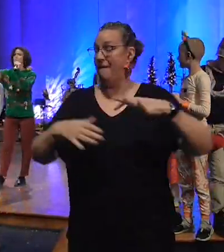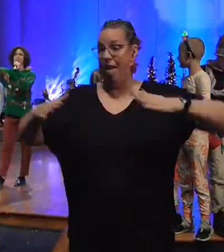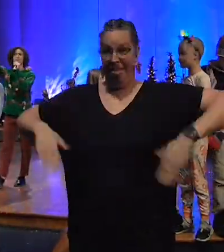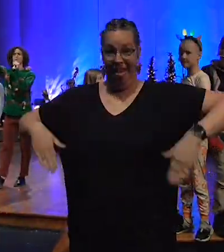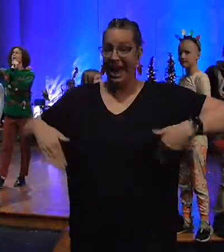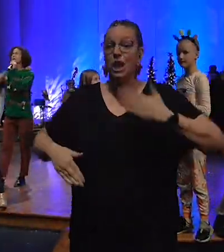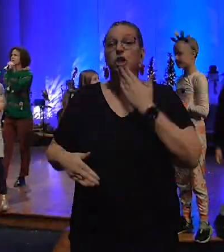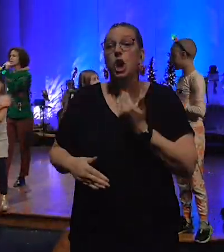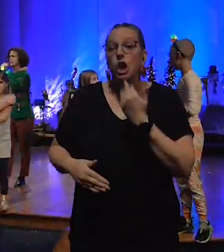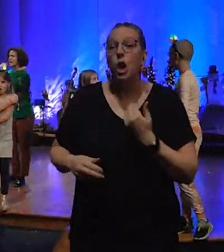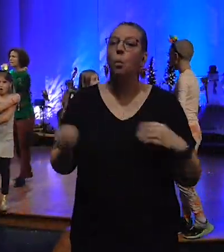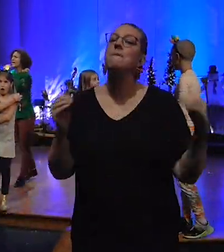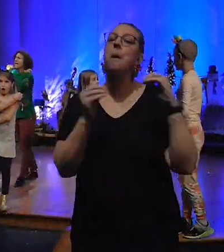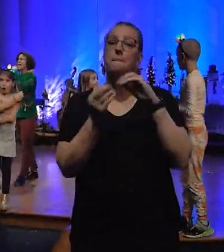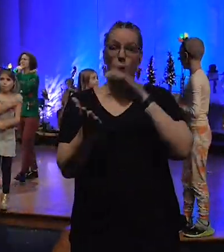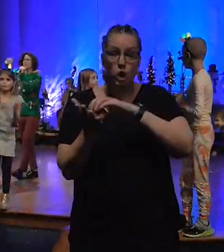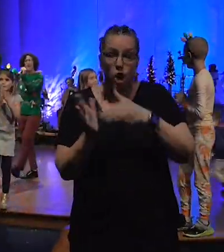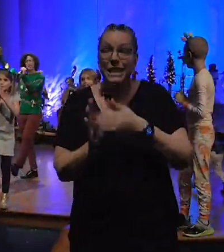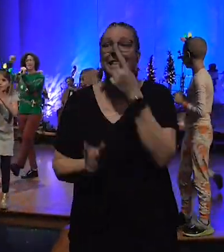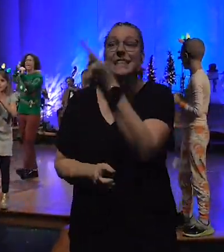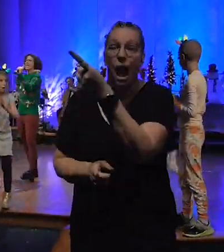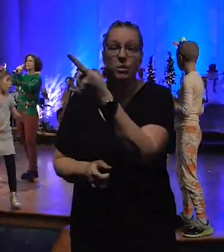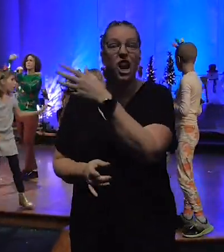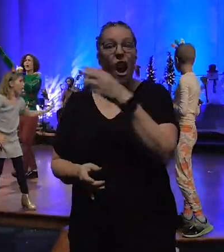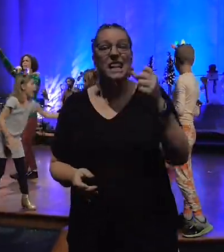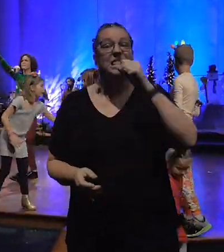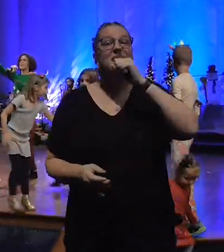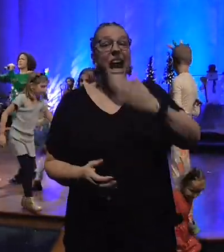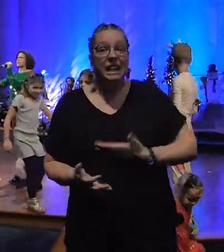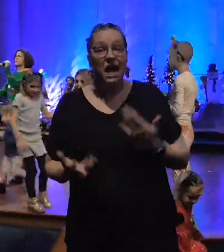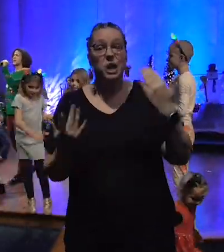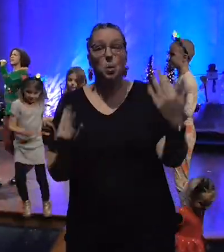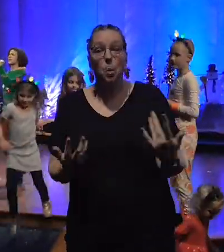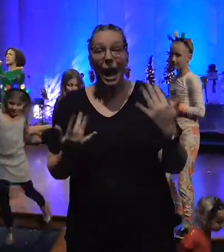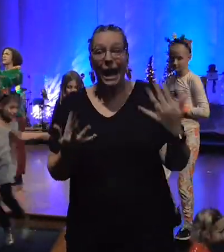the Christmas season if you you haven't had enough sugar tonight we've got more cookies